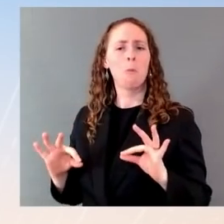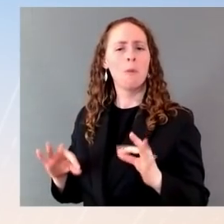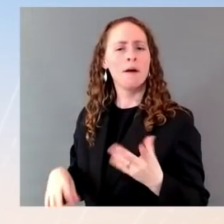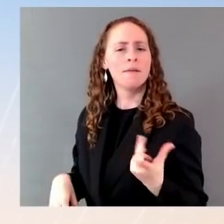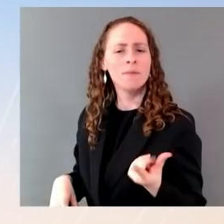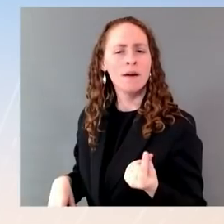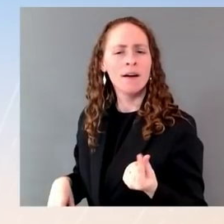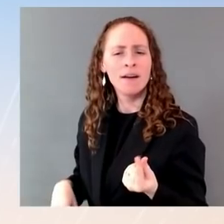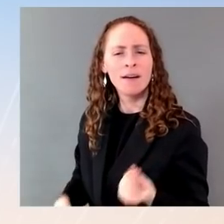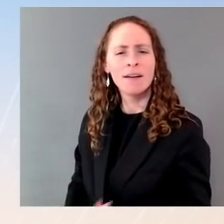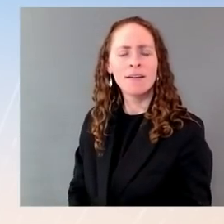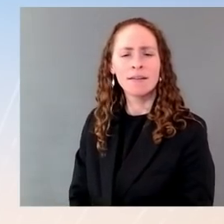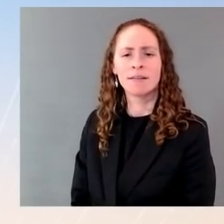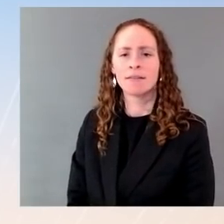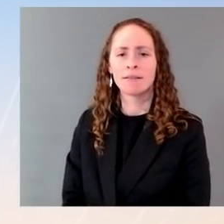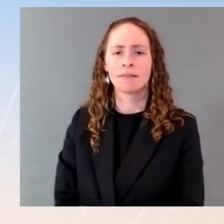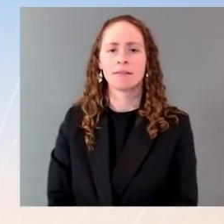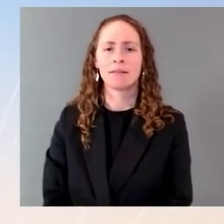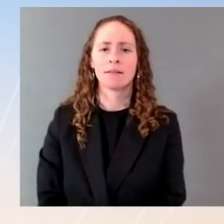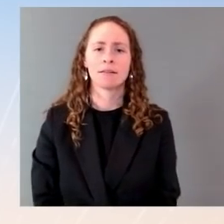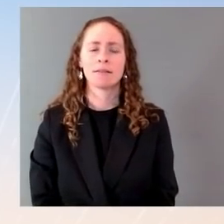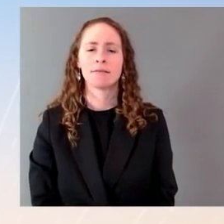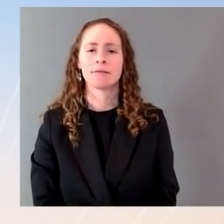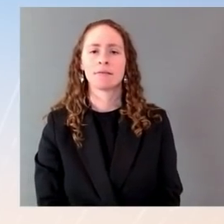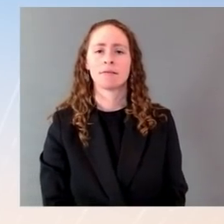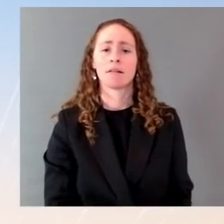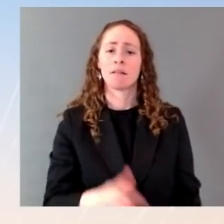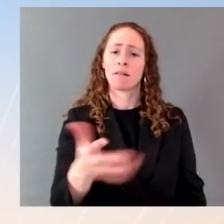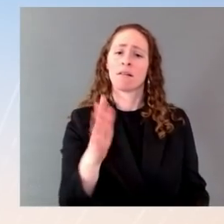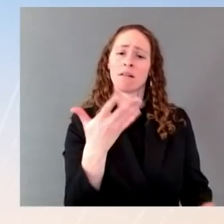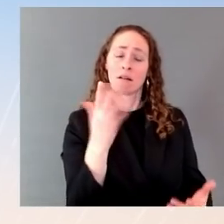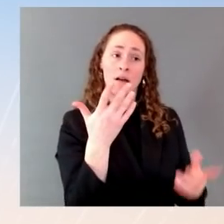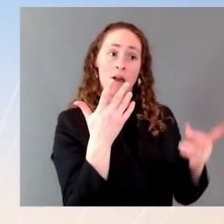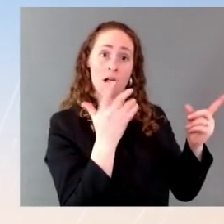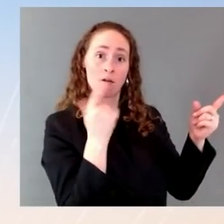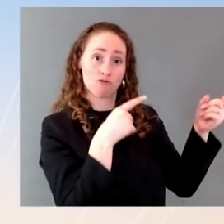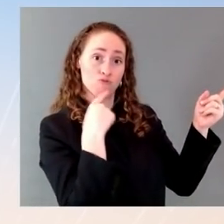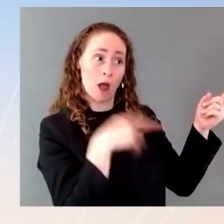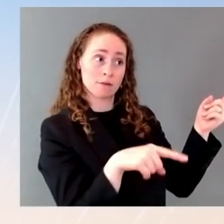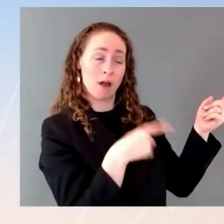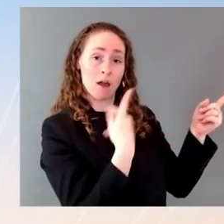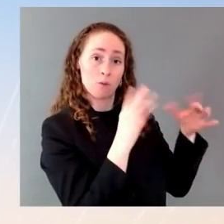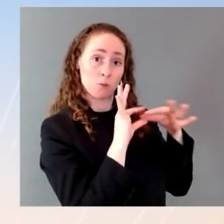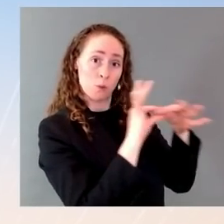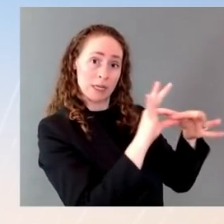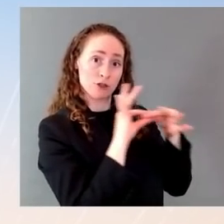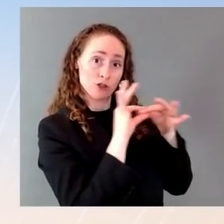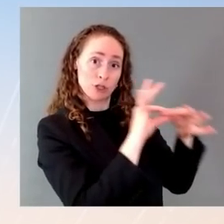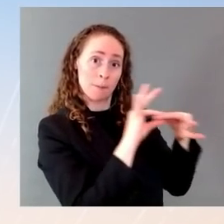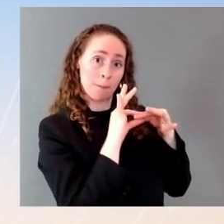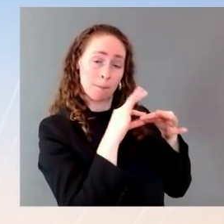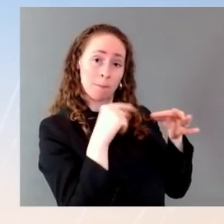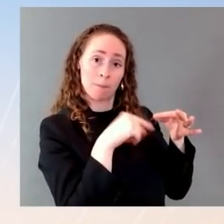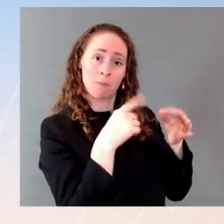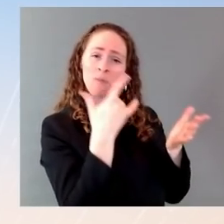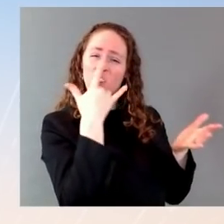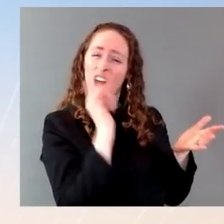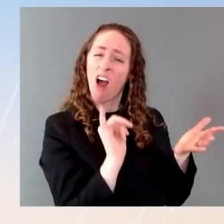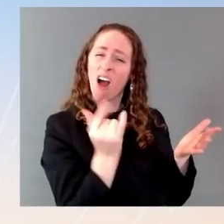are going to be direct and clear where we have concerns, as the President was on this call. There are also areas where, in the same call,